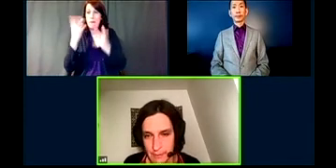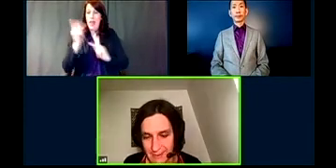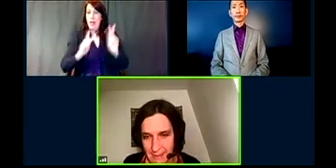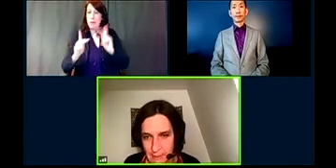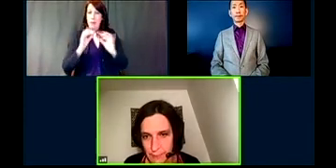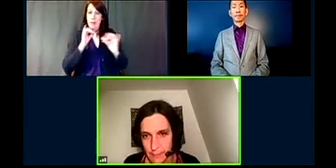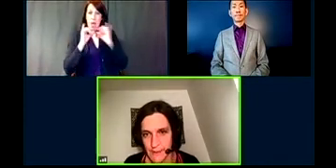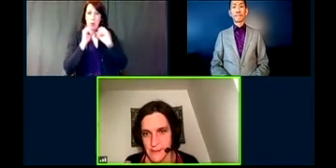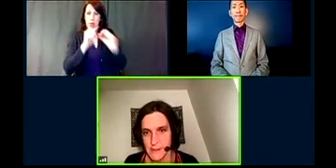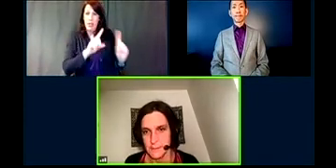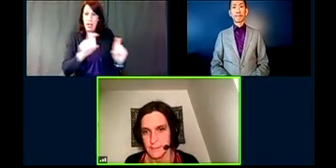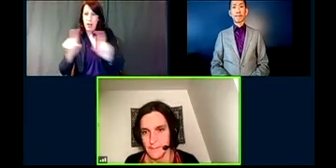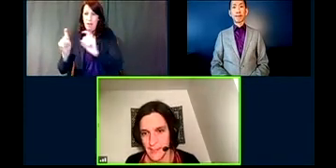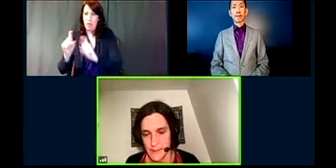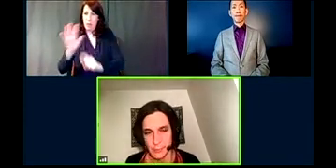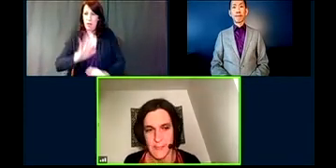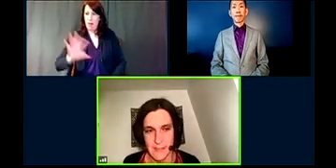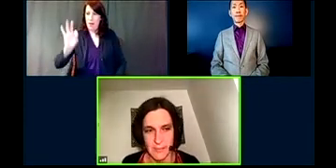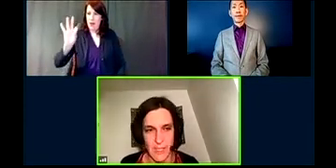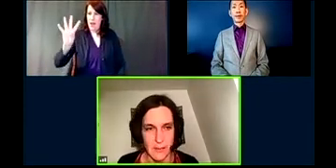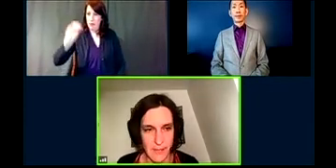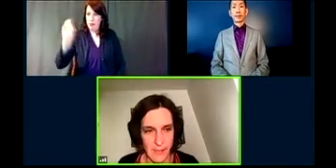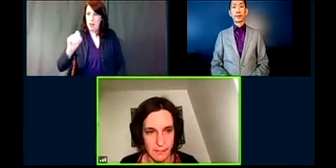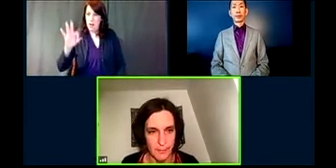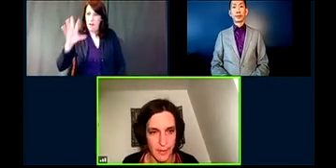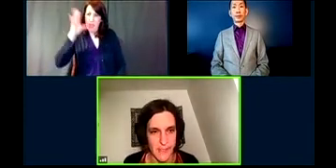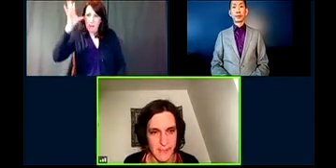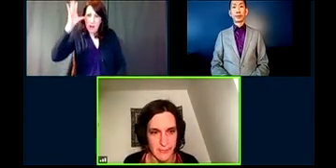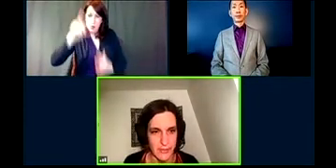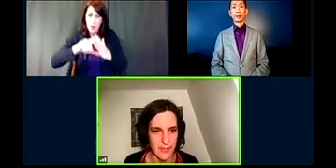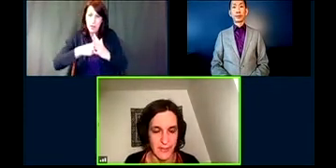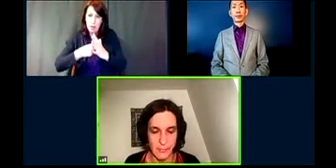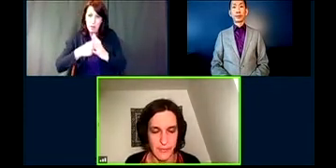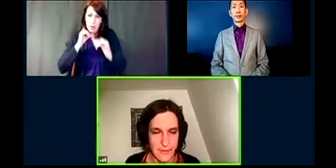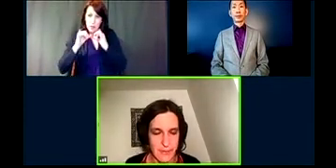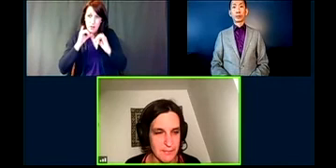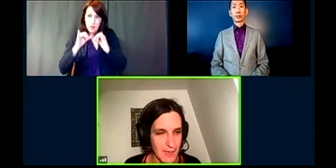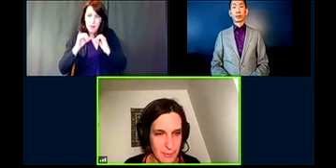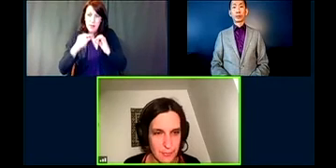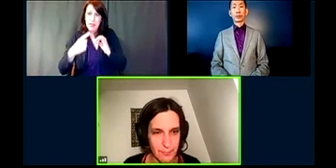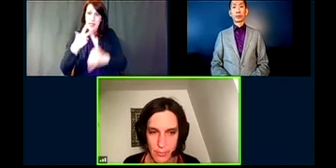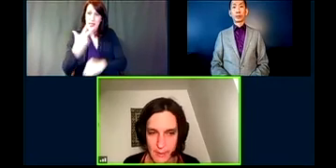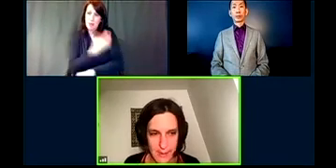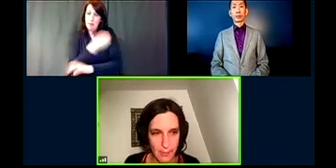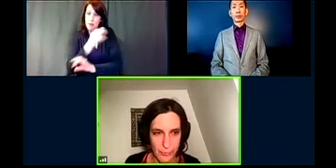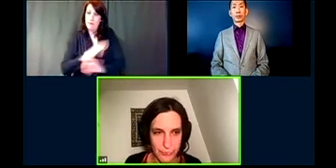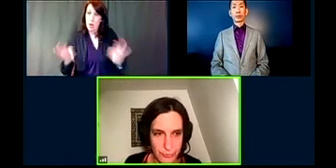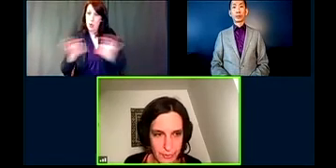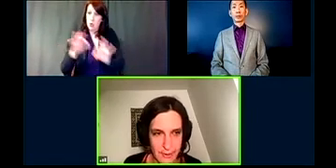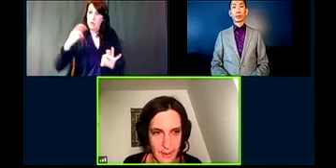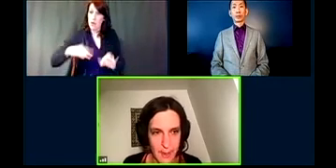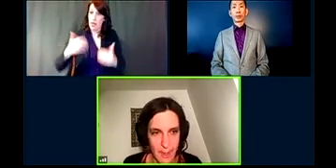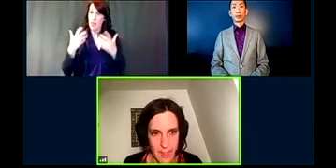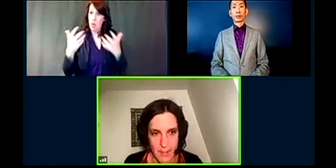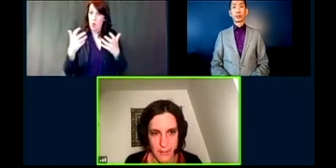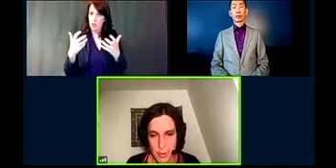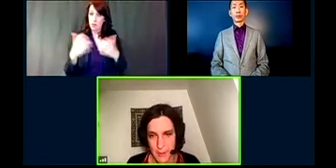AFFECT, BUT AGAIN MANY PEOPLE WE INTERVIEWED, 94% OF THE PARENTS WE INTERVIEWED AT THE BEGINNING OF THE PROJECT THINK IMMUNIZATION IS VERY USEFUL AND